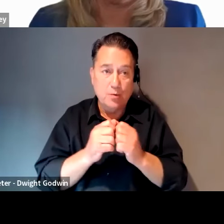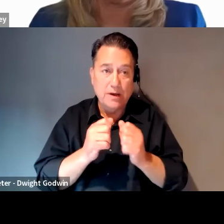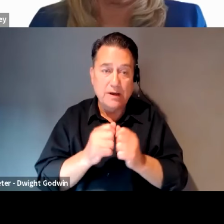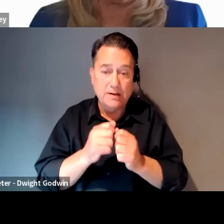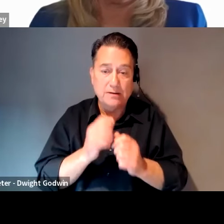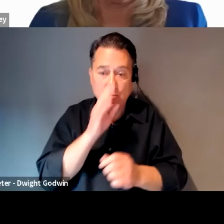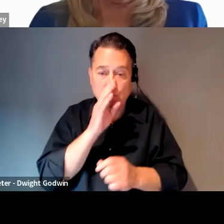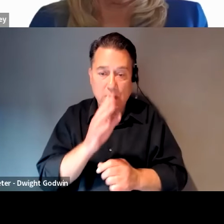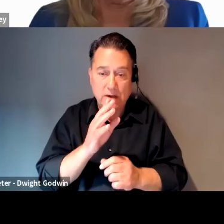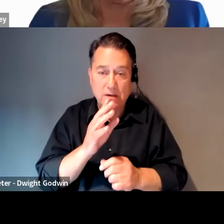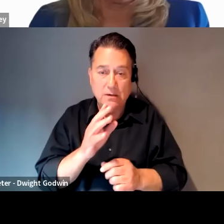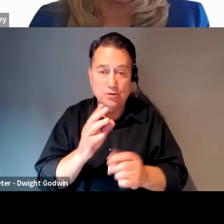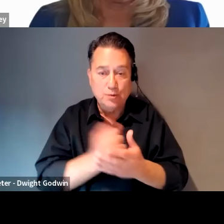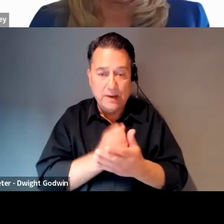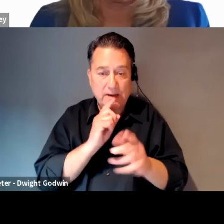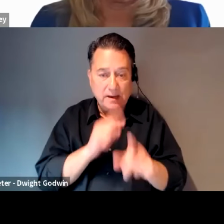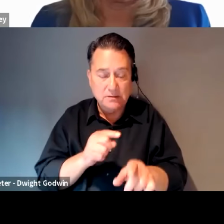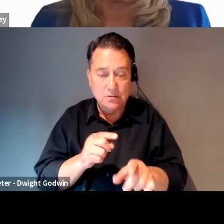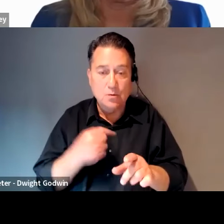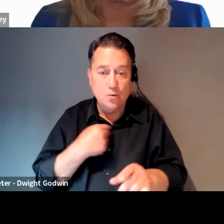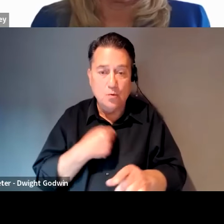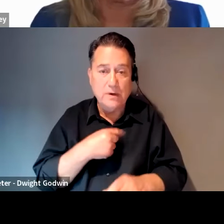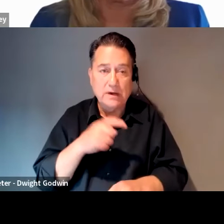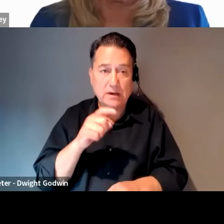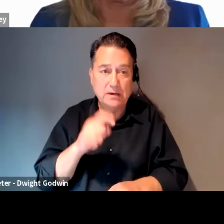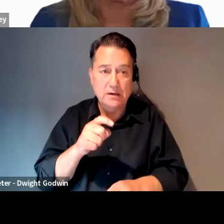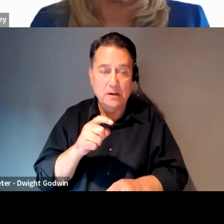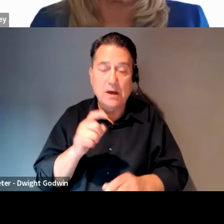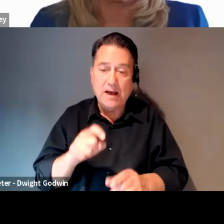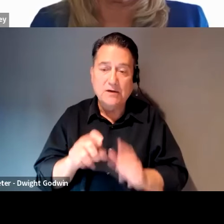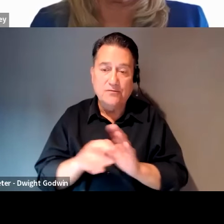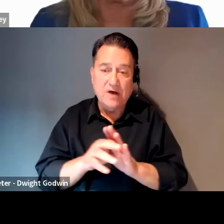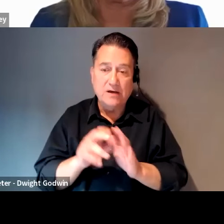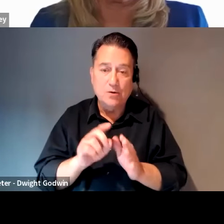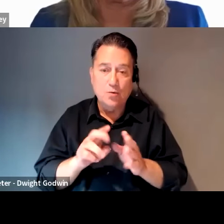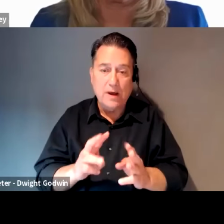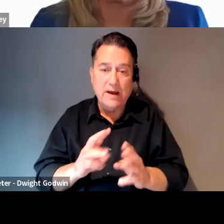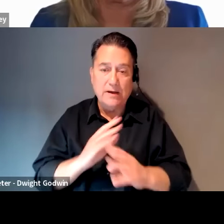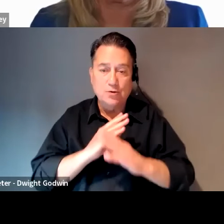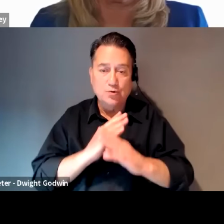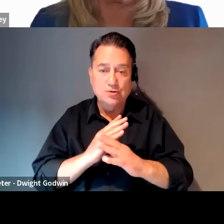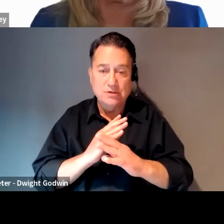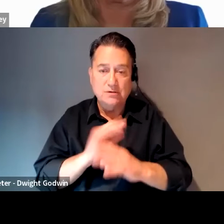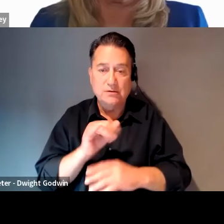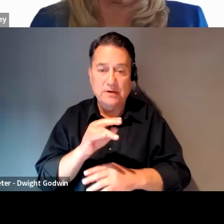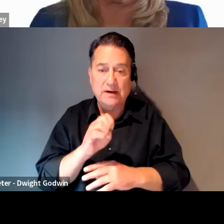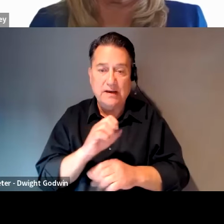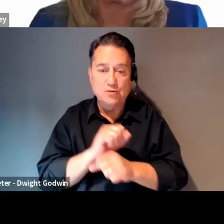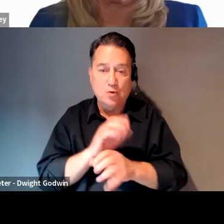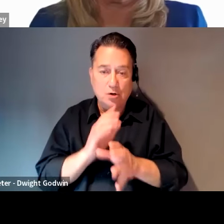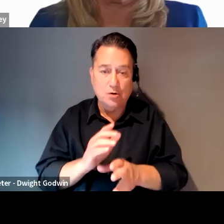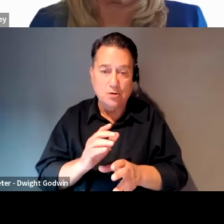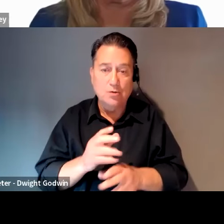But we had to find a way to shield the case workers, to keep case workers,